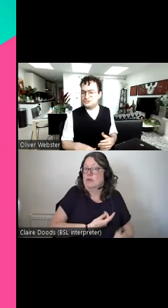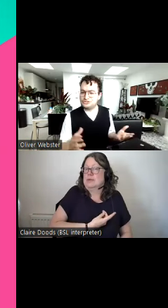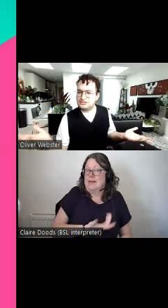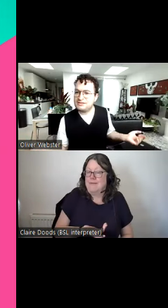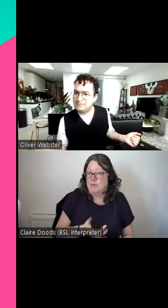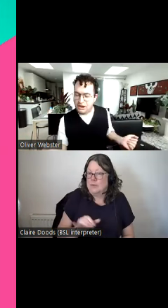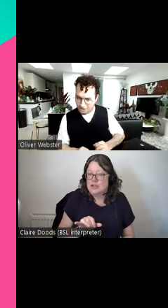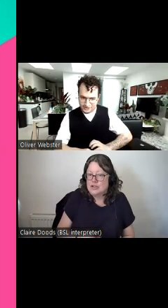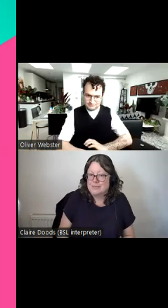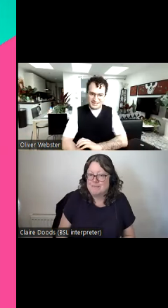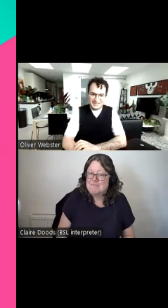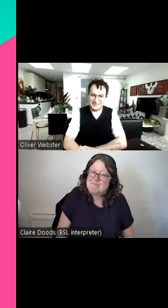Just something to bear in mind.